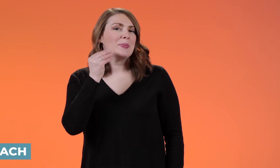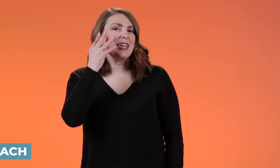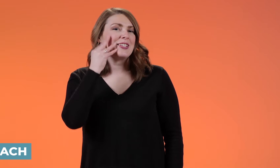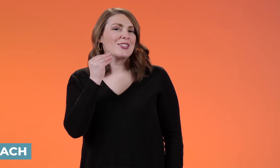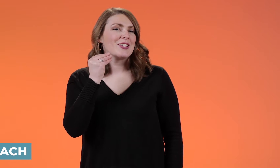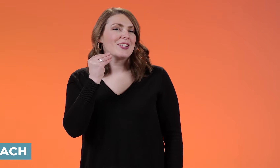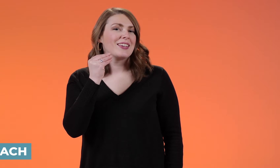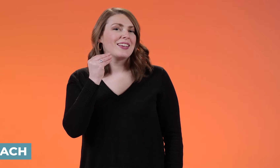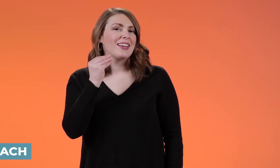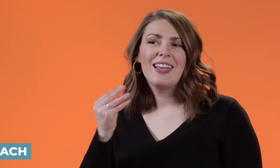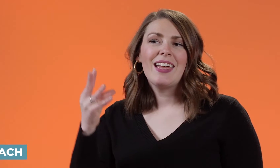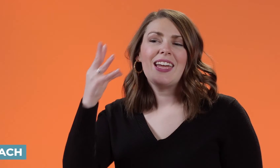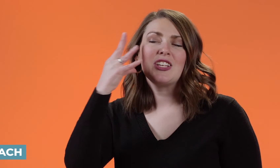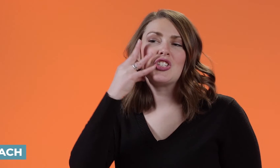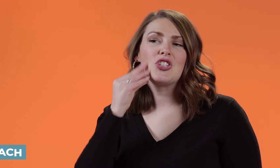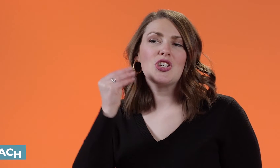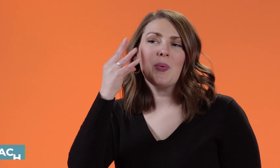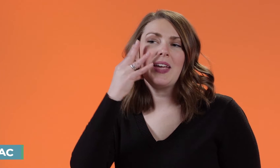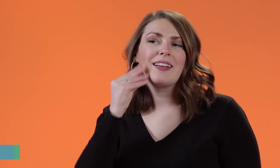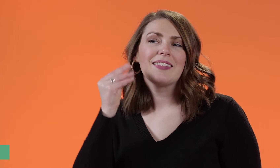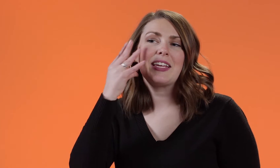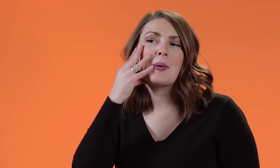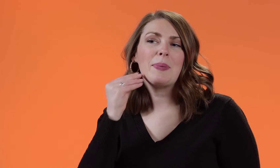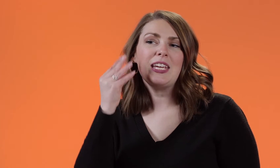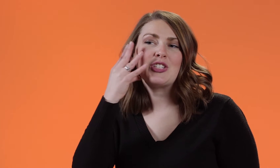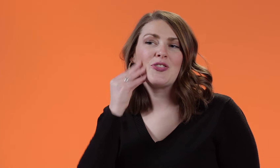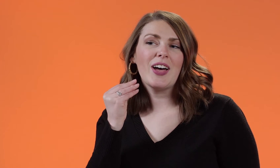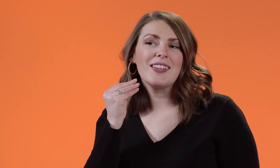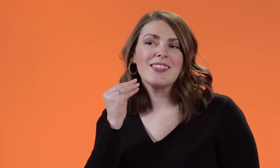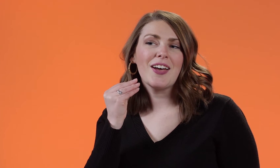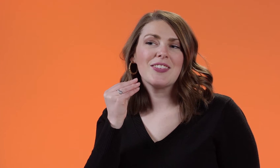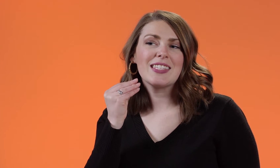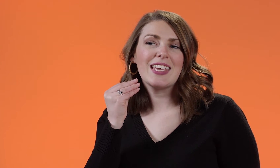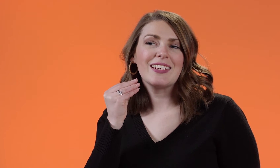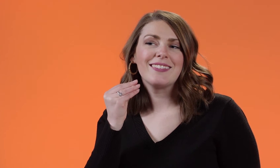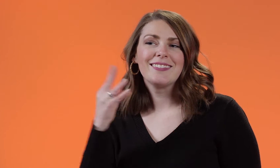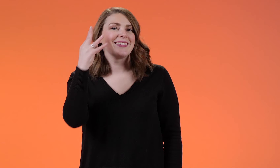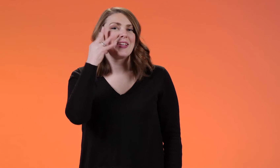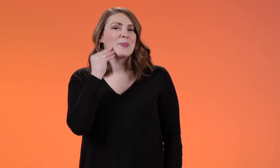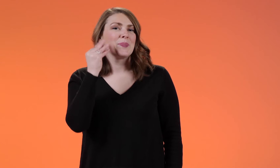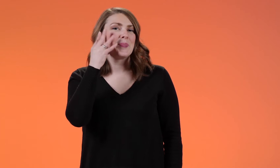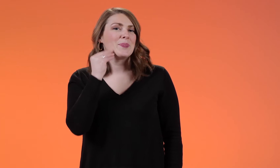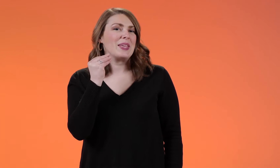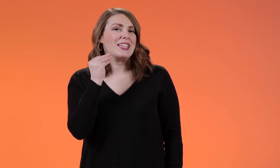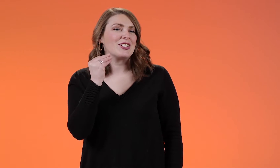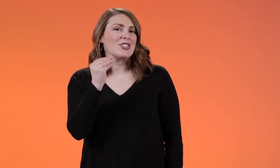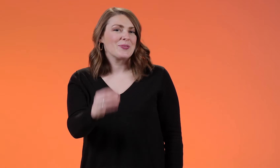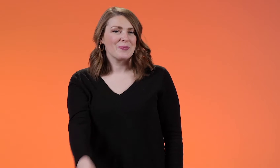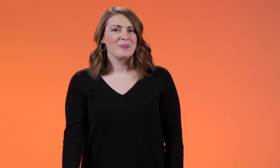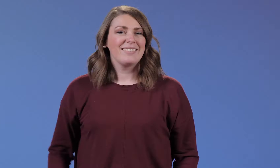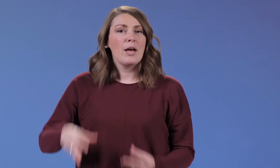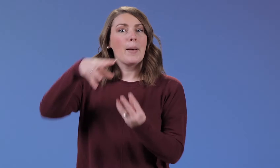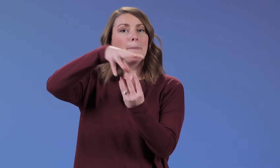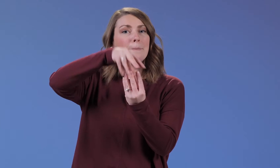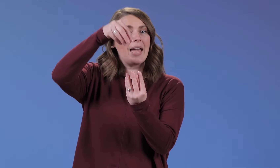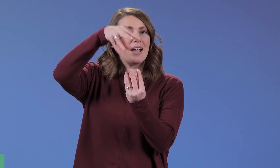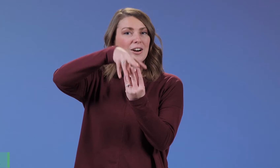PEACH It's just showing like the peach fuzz of the skin. PEACH PEAR